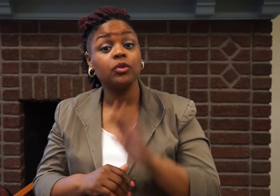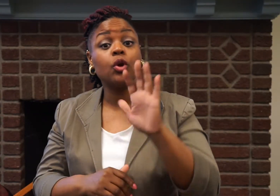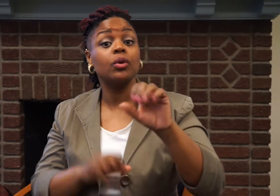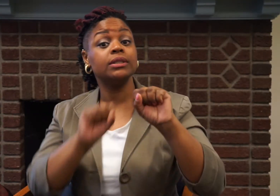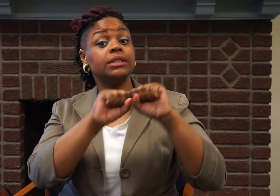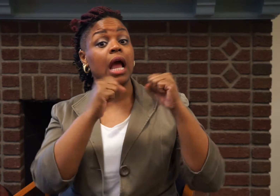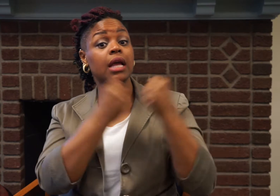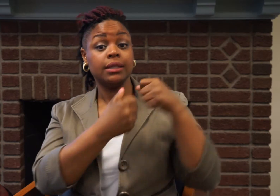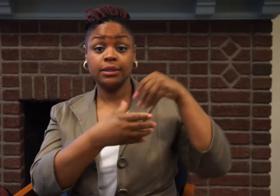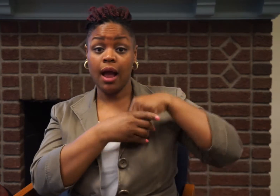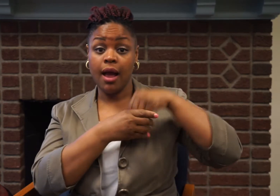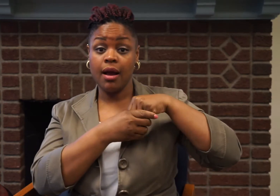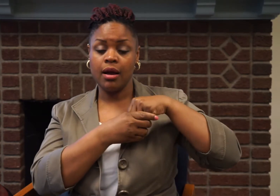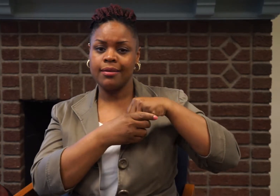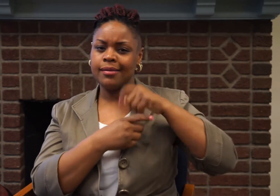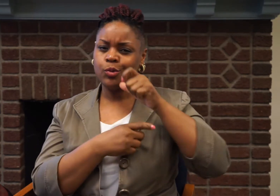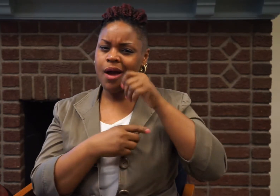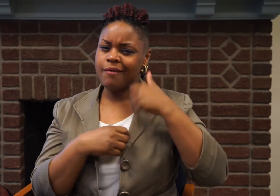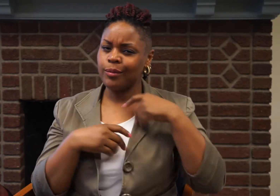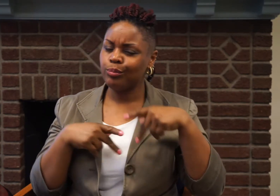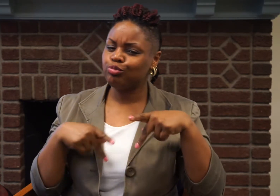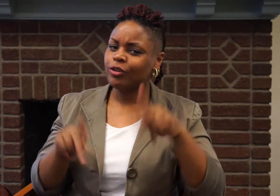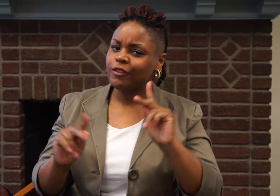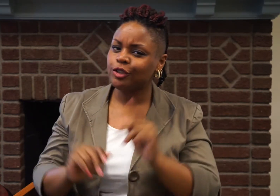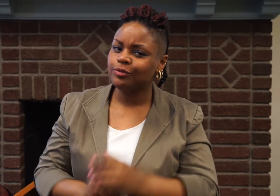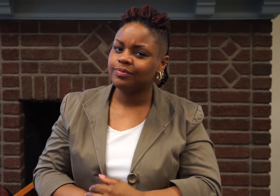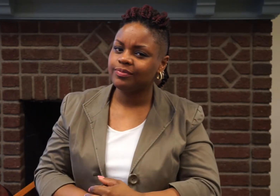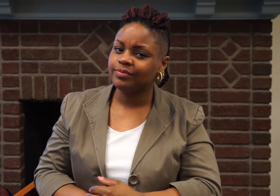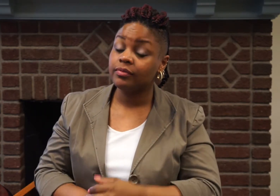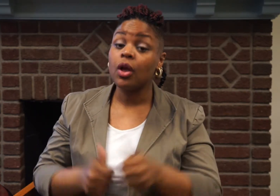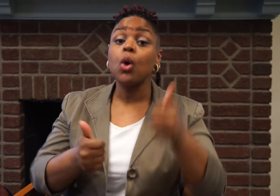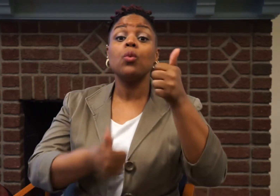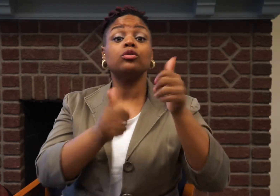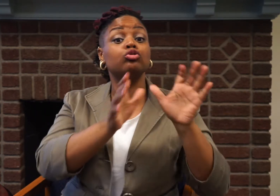So - inside your societies, who has privilege?